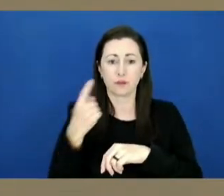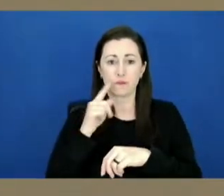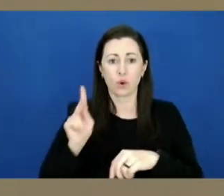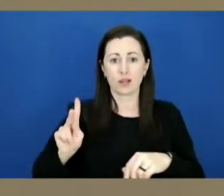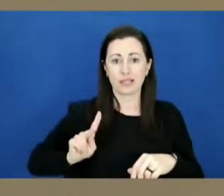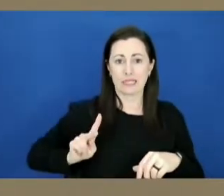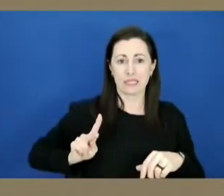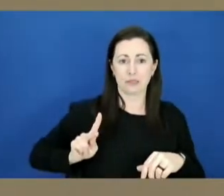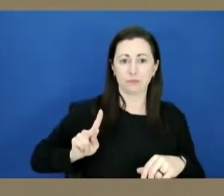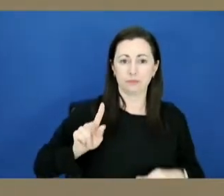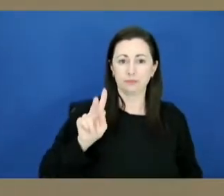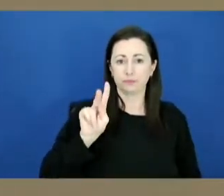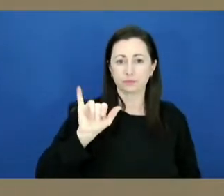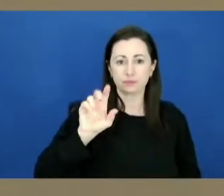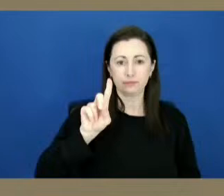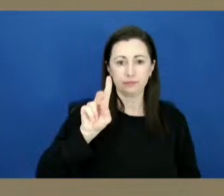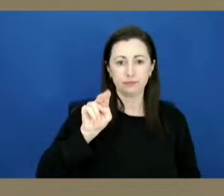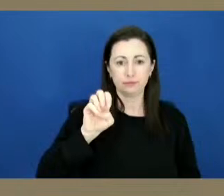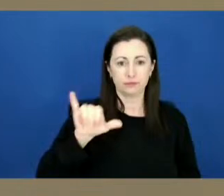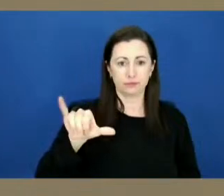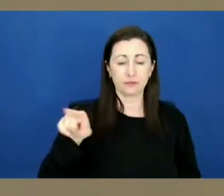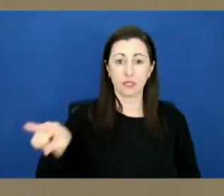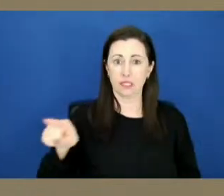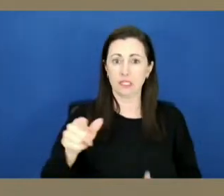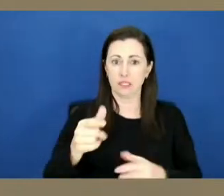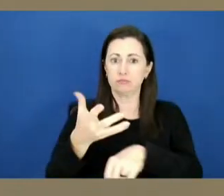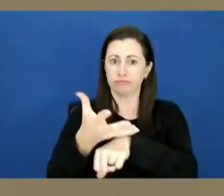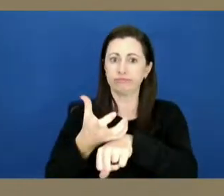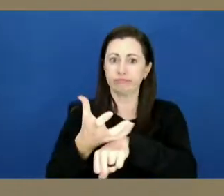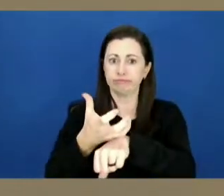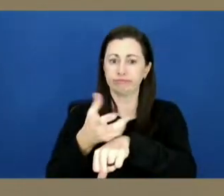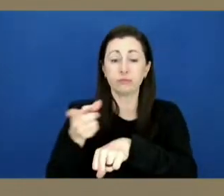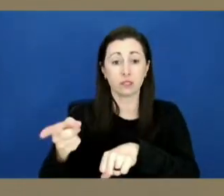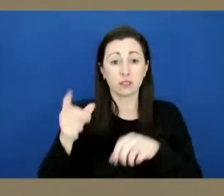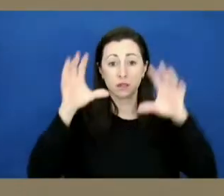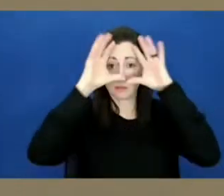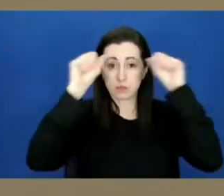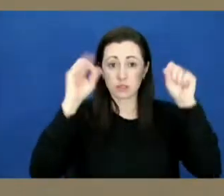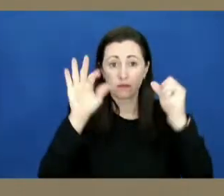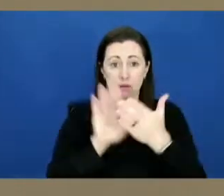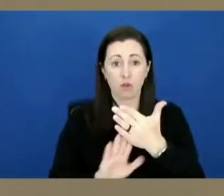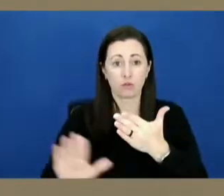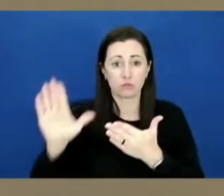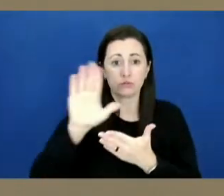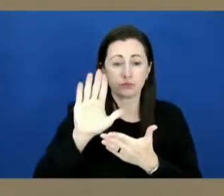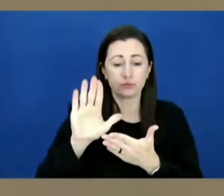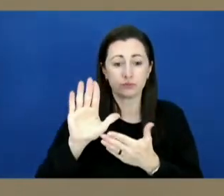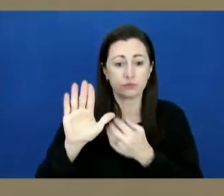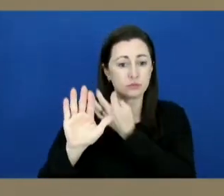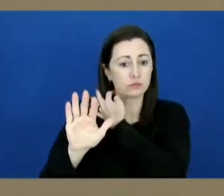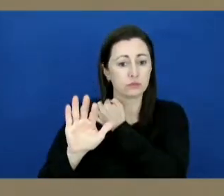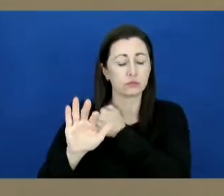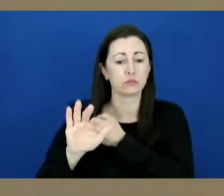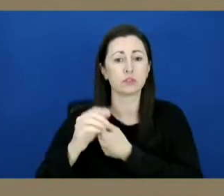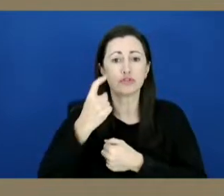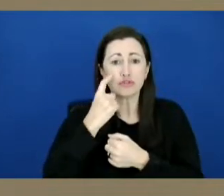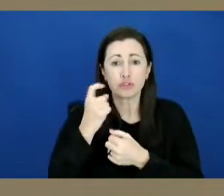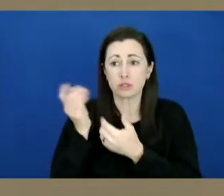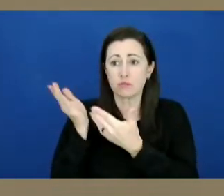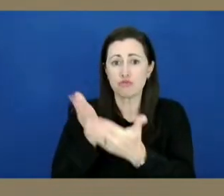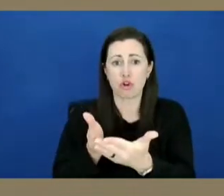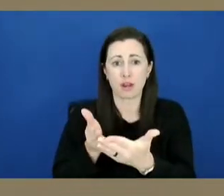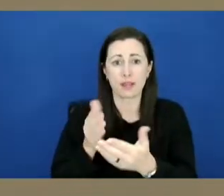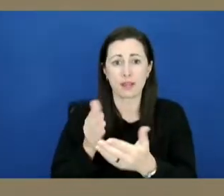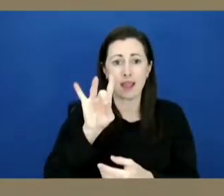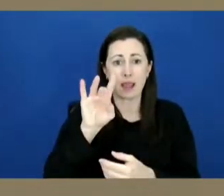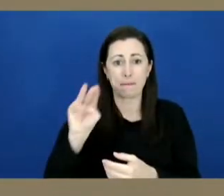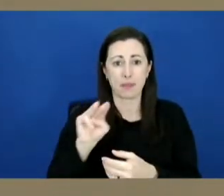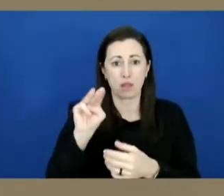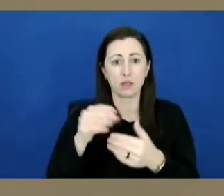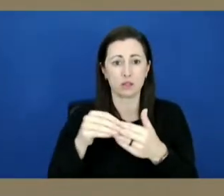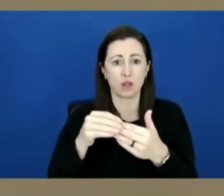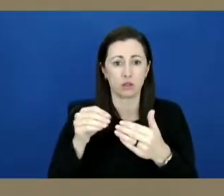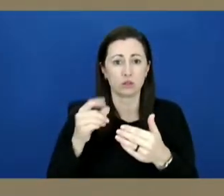HE'S DYING FOR A KIDNEY, HE WAS